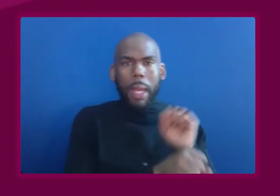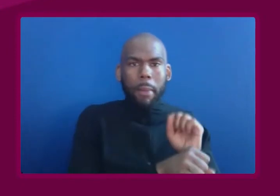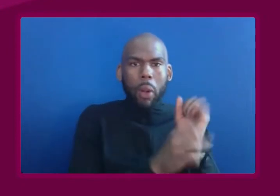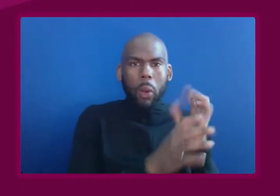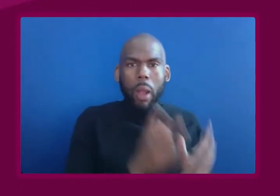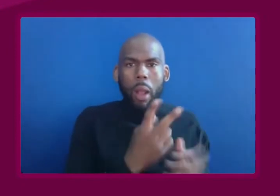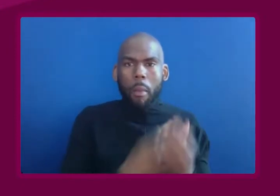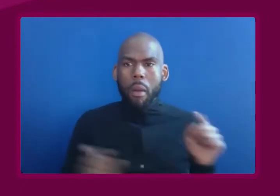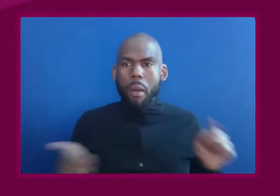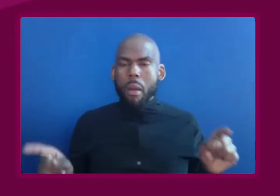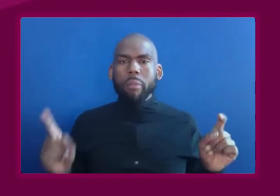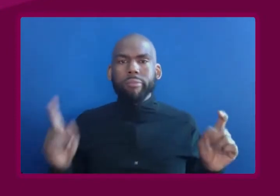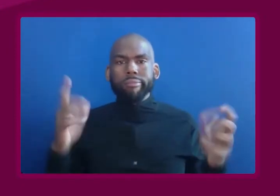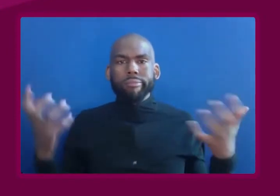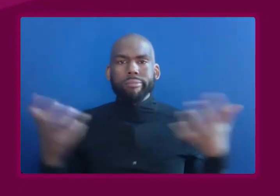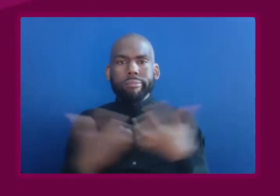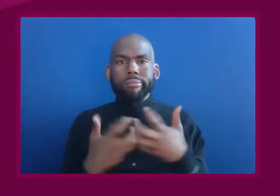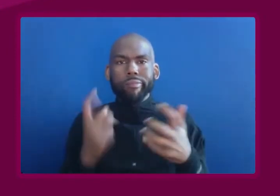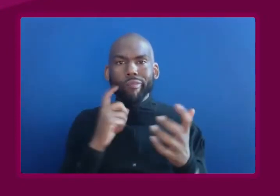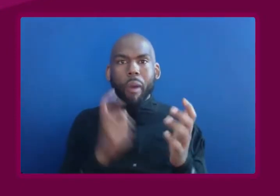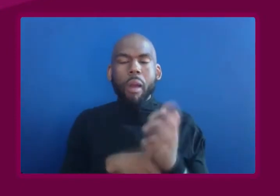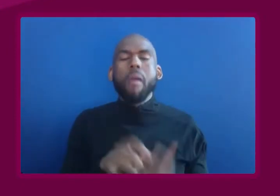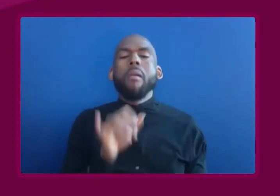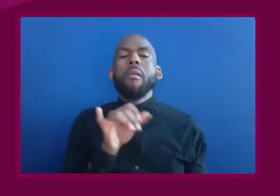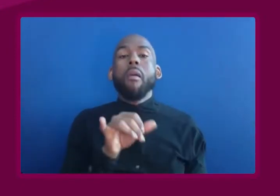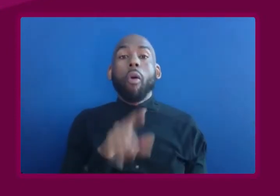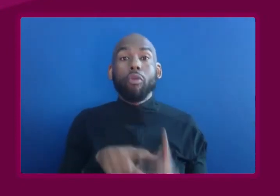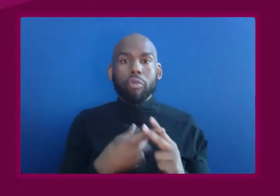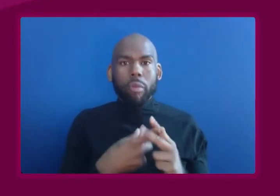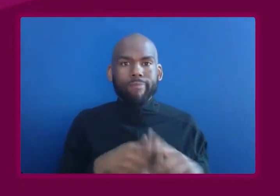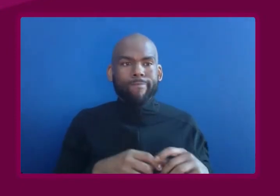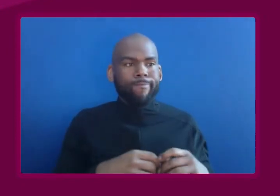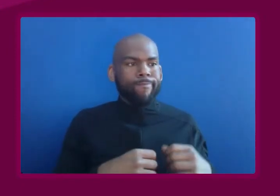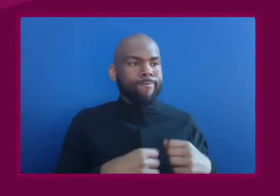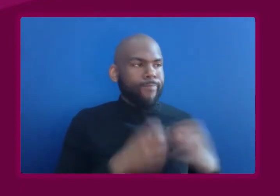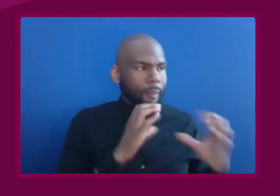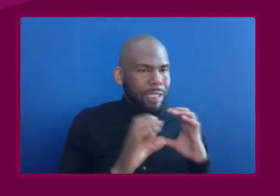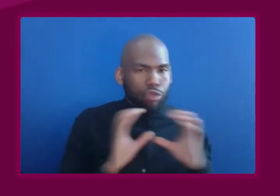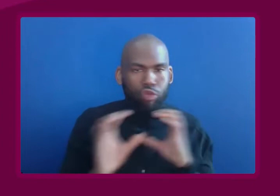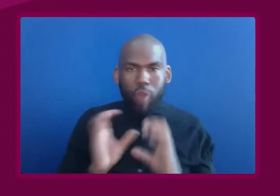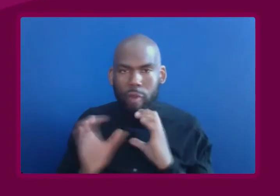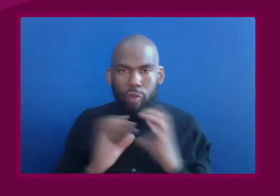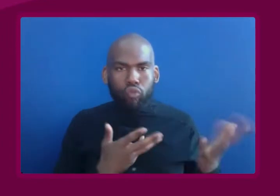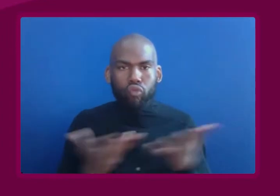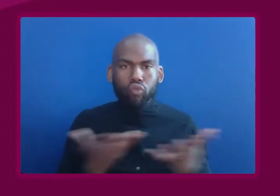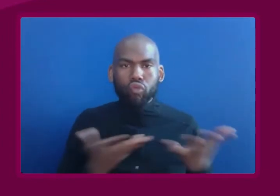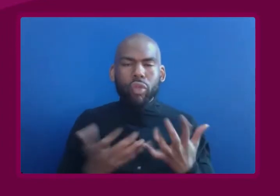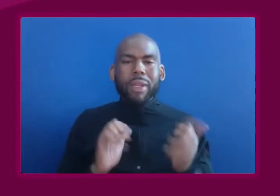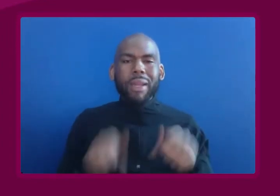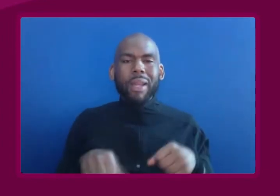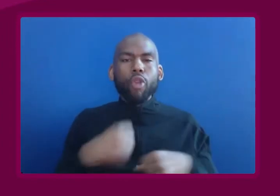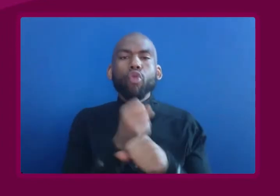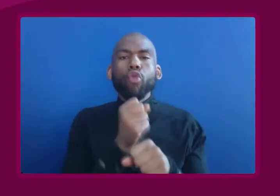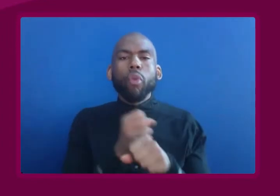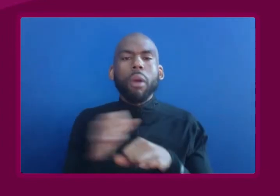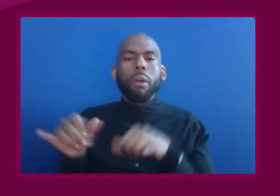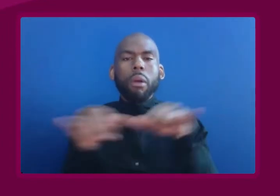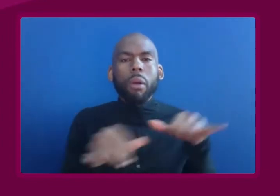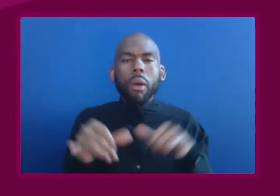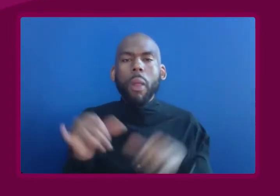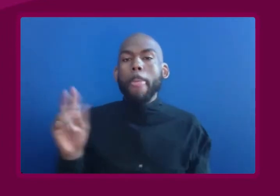And once you open up and start having those conversations, it creates some normalcy around